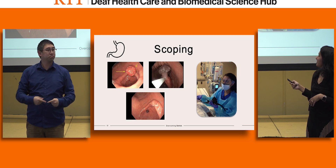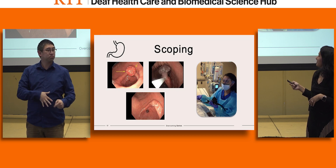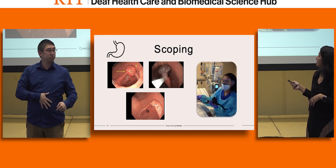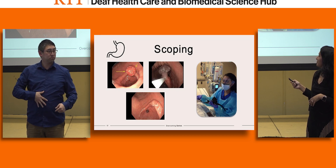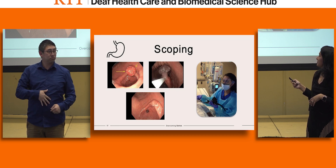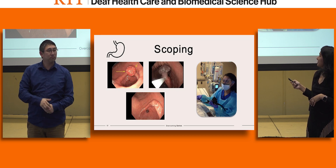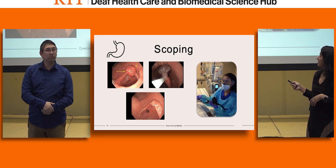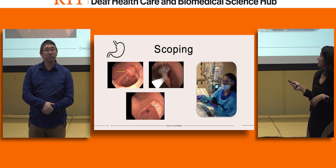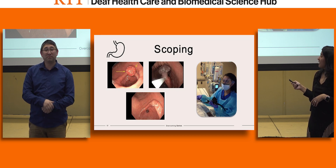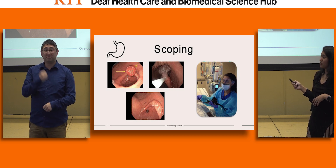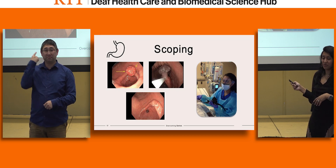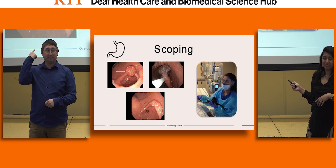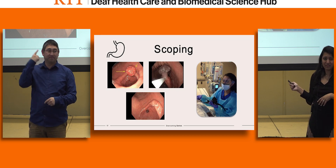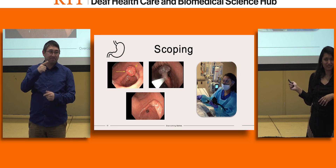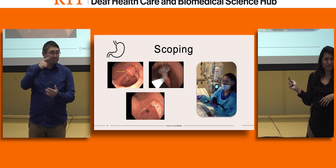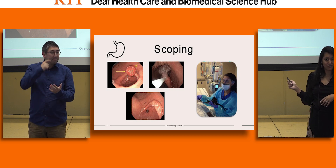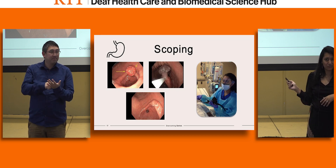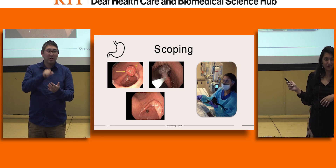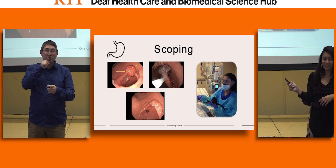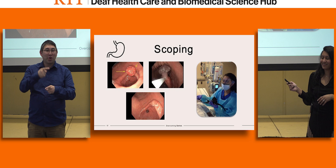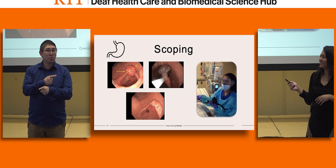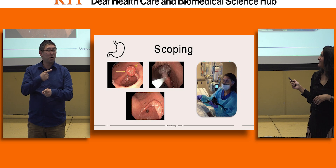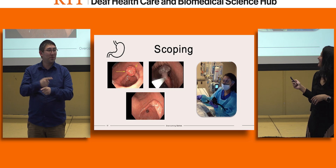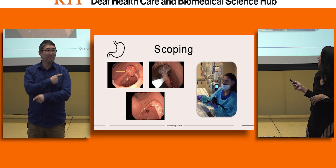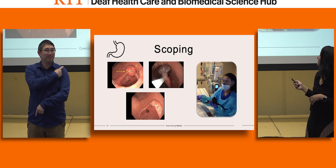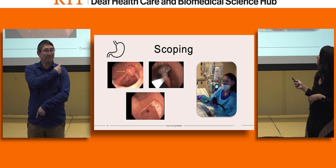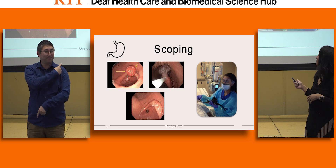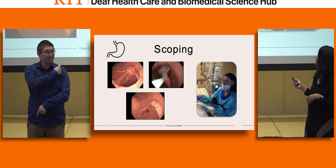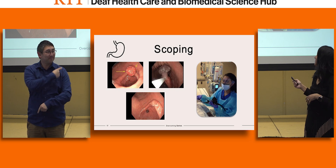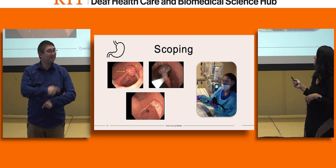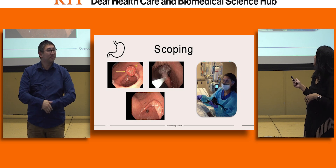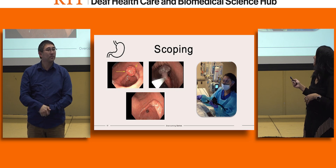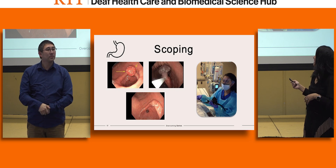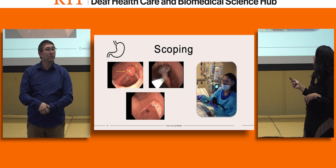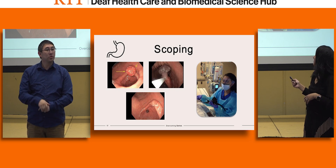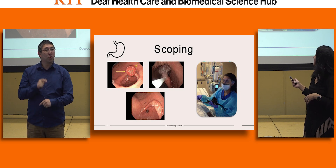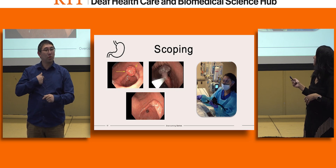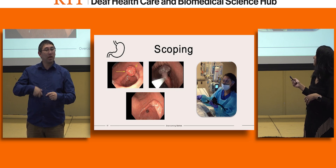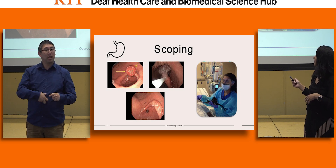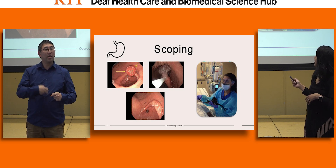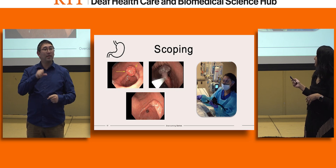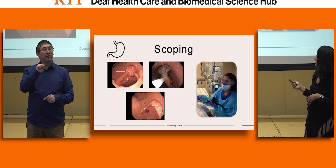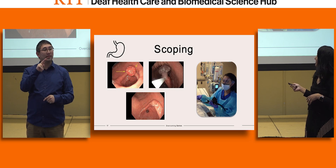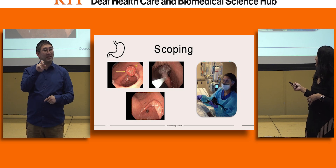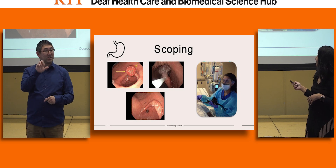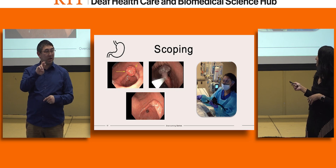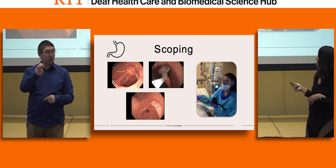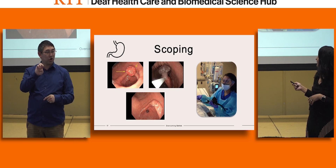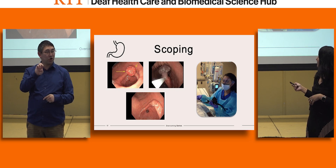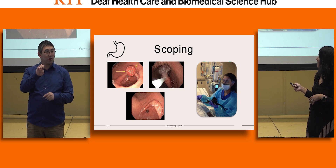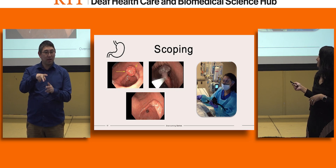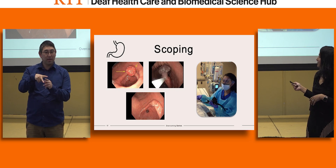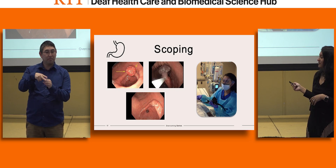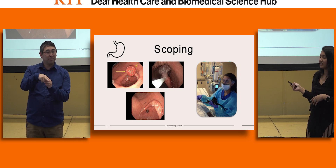And you see this outgrowth is not normal. And so, we ended up snaring it and taking it off.